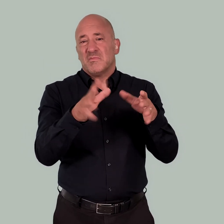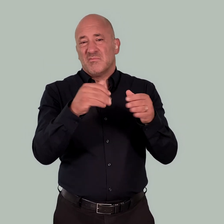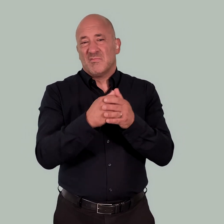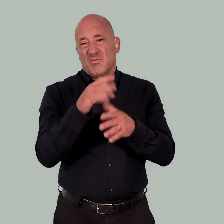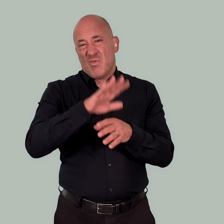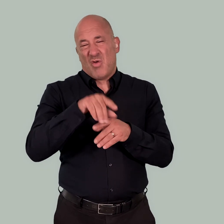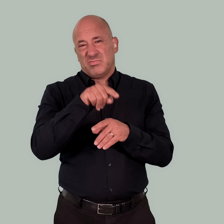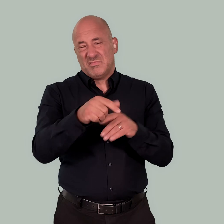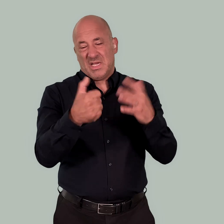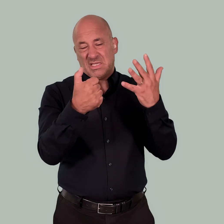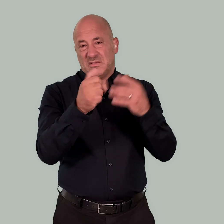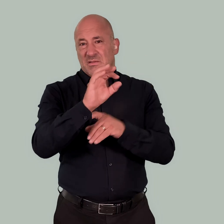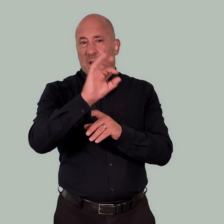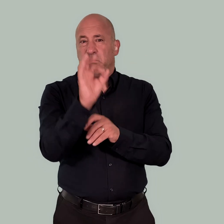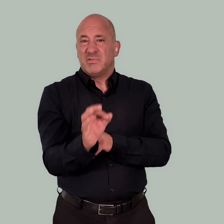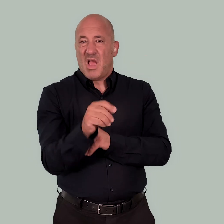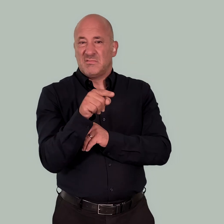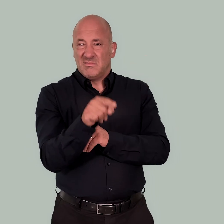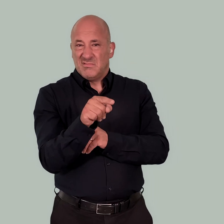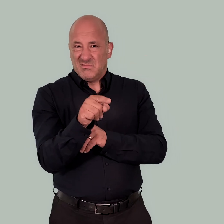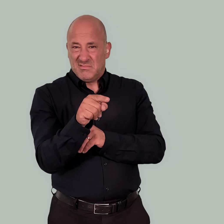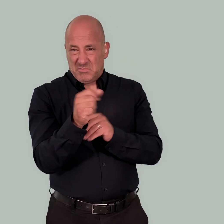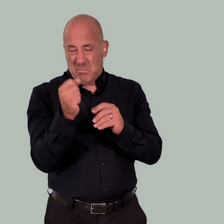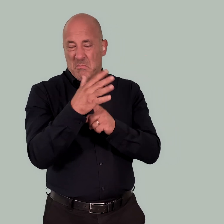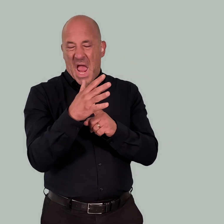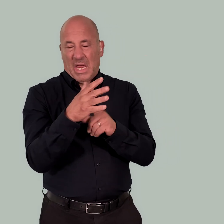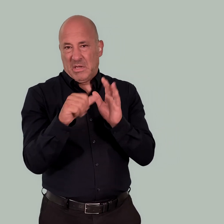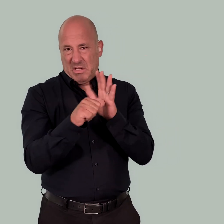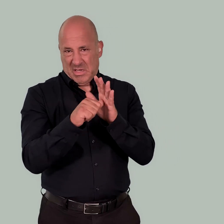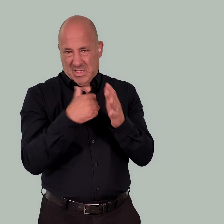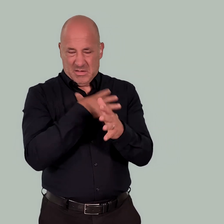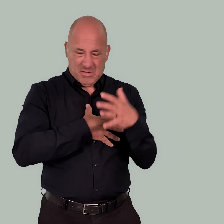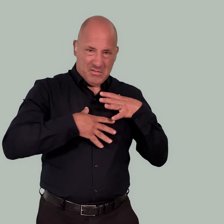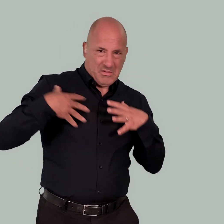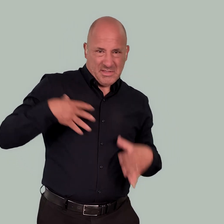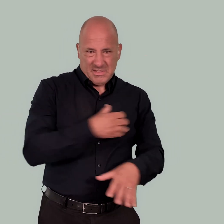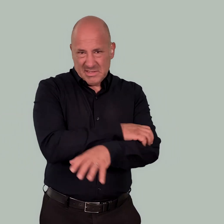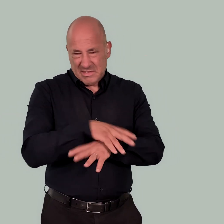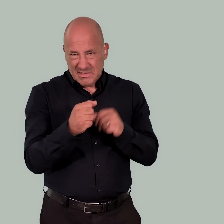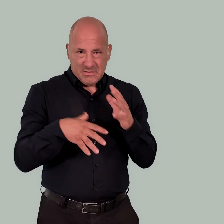Around 6 per cent of the working age population